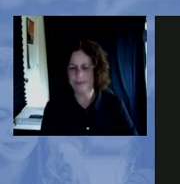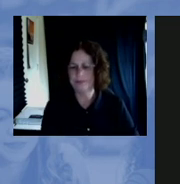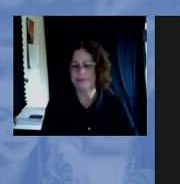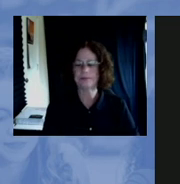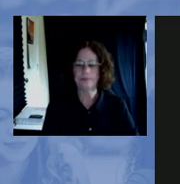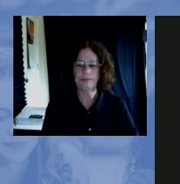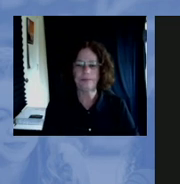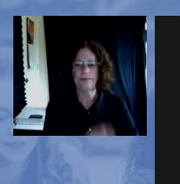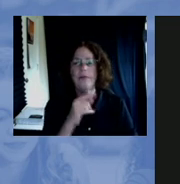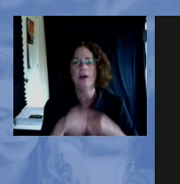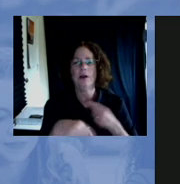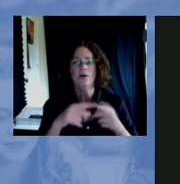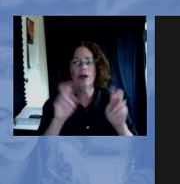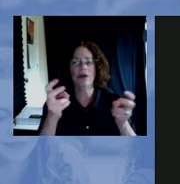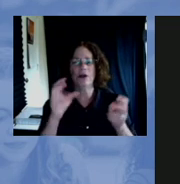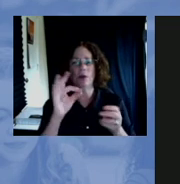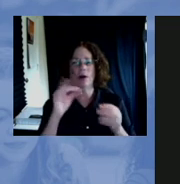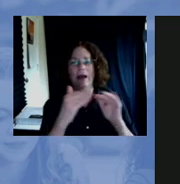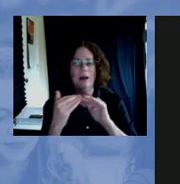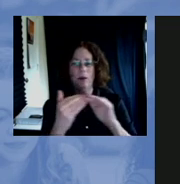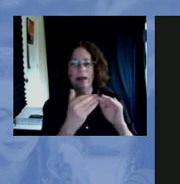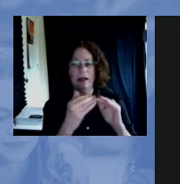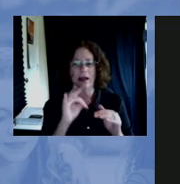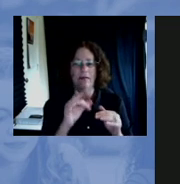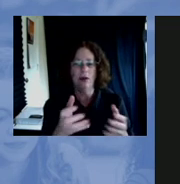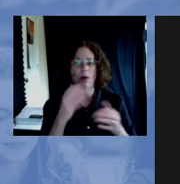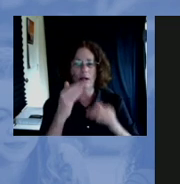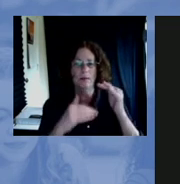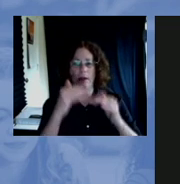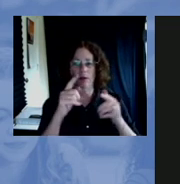OF EQUITY. IF YOU WANT TO BUILD TOWARDS EQUITY, THEN